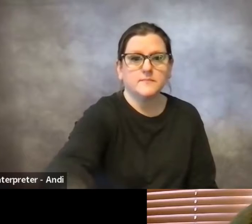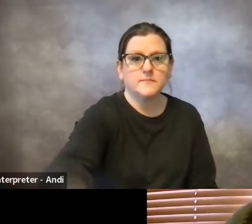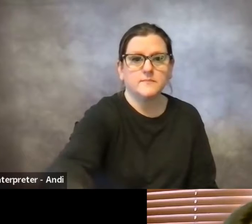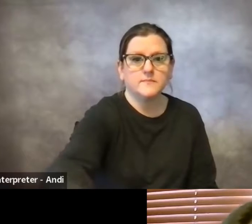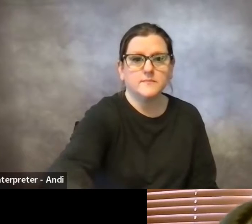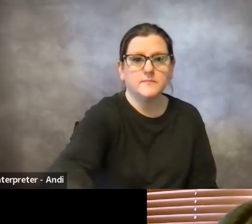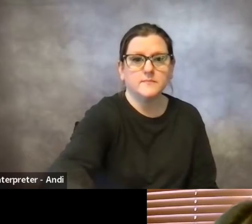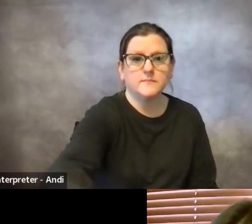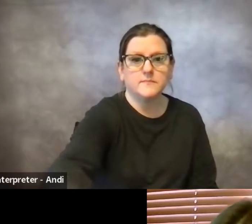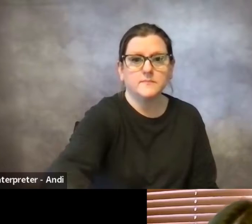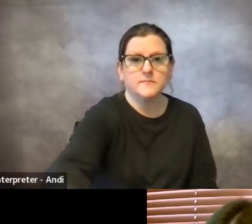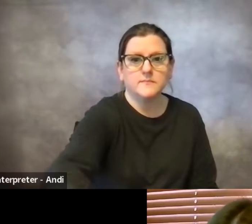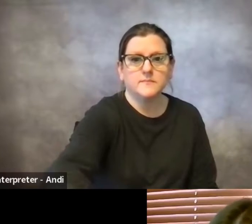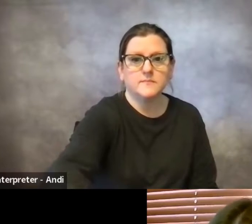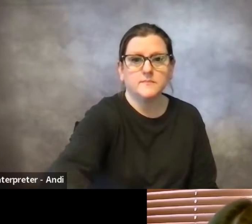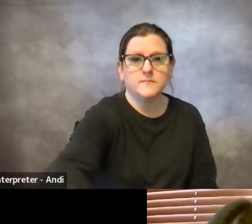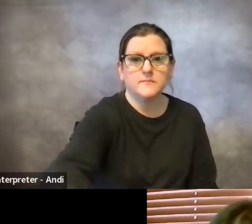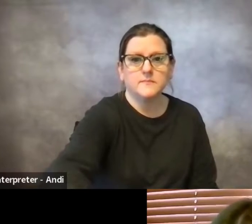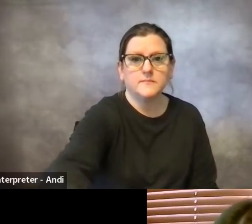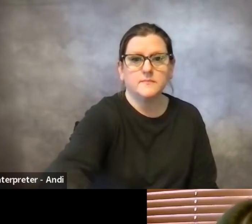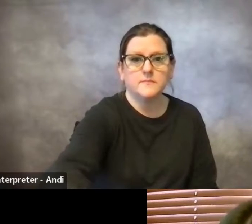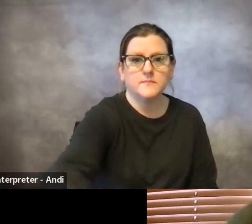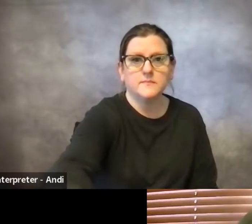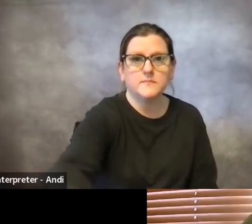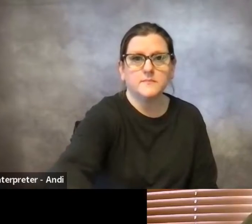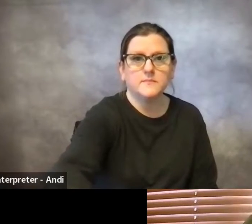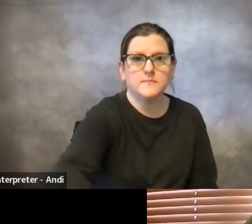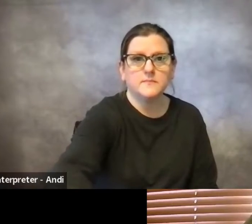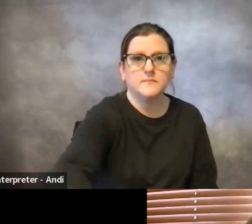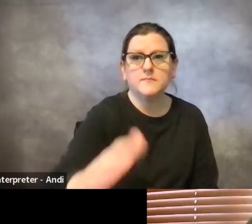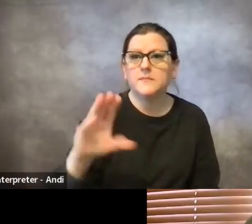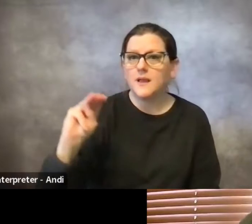Judy Dettmer: You know, maybe Zaida I'll jump in on that. Yeah. And Megan, if you've heard